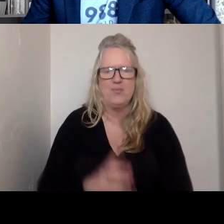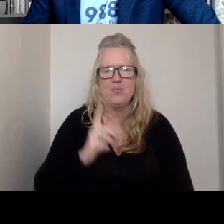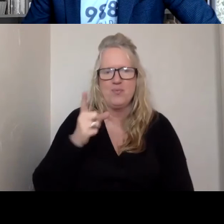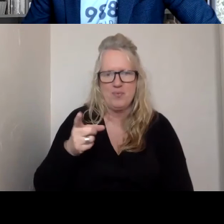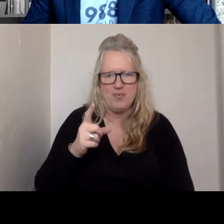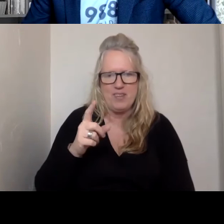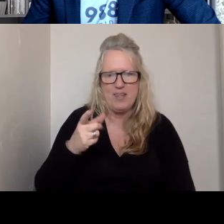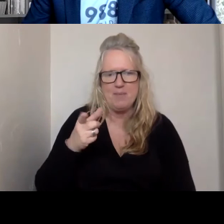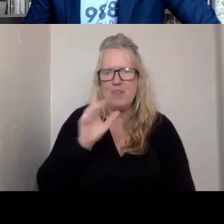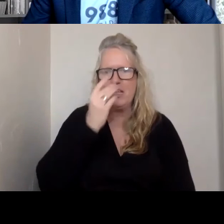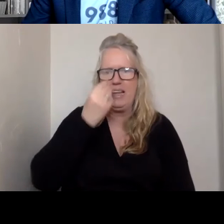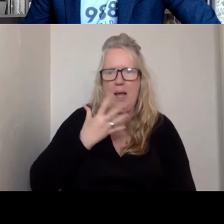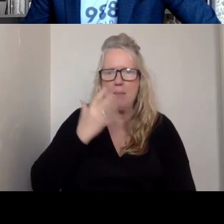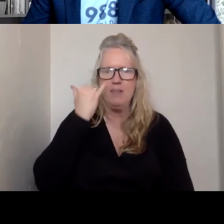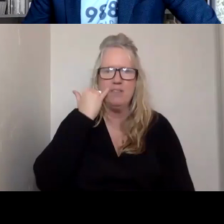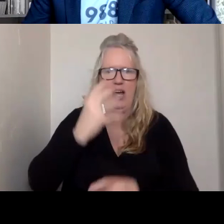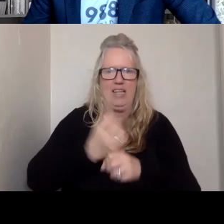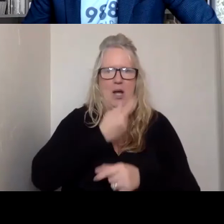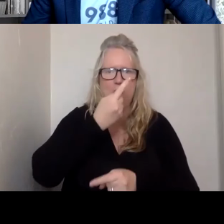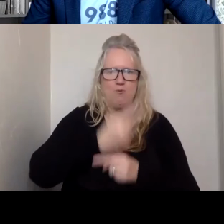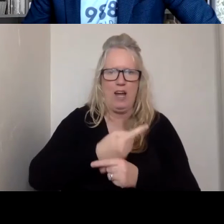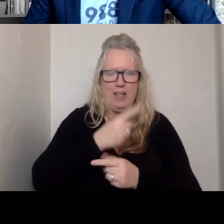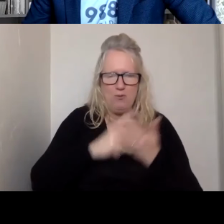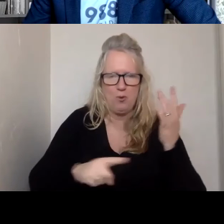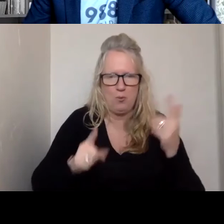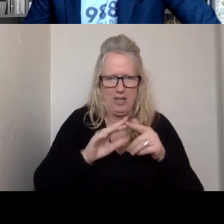YOU CAN LET ME KNOW IF I GOT IT RIGHT FROM WHAT I PUT IN THE CHAT TEXT.